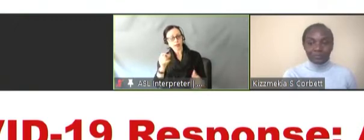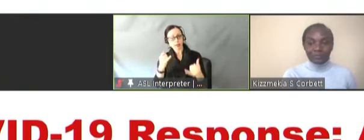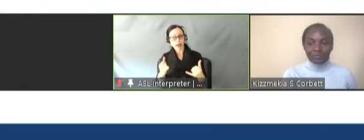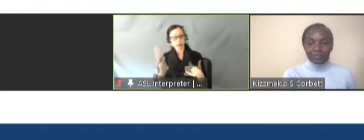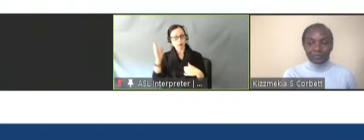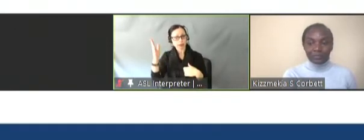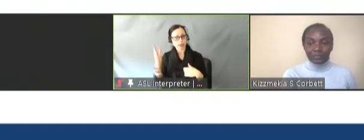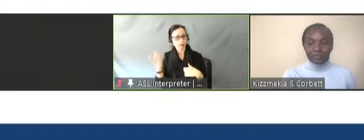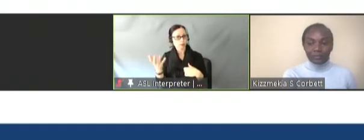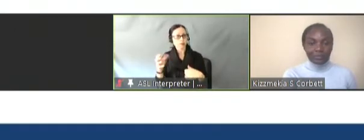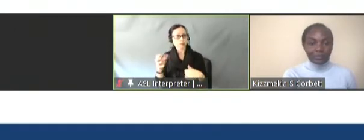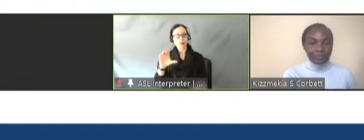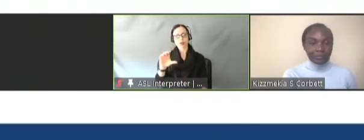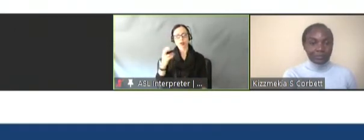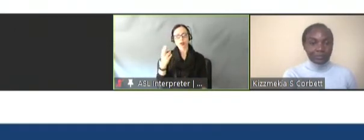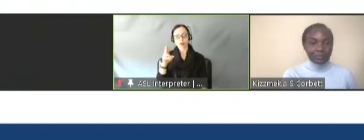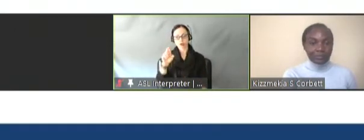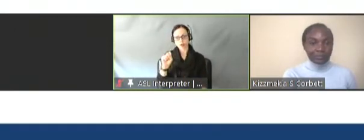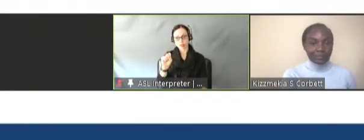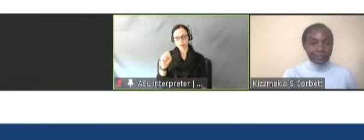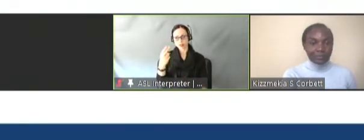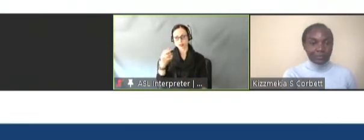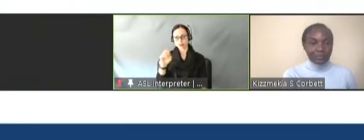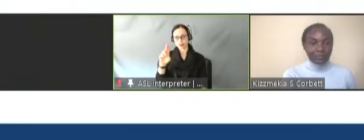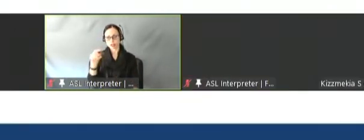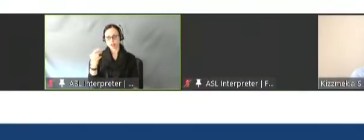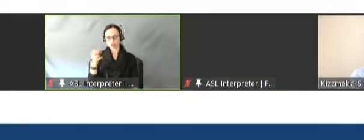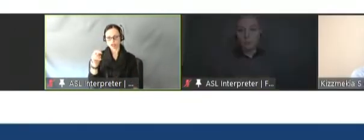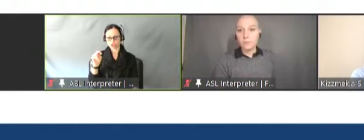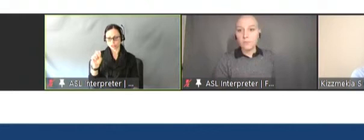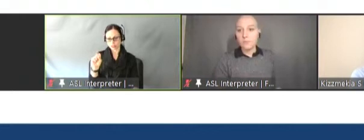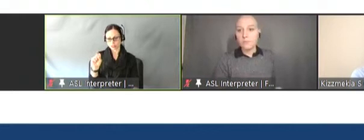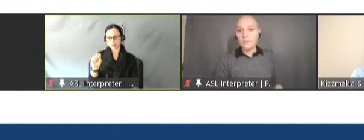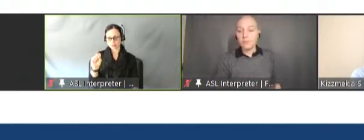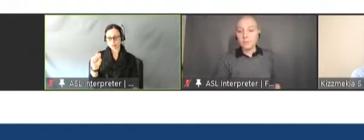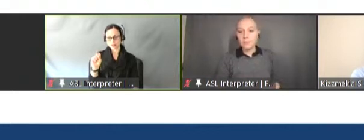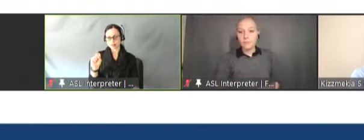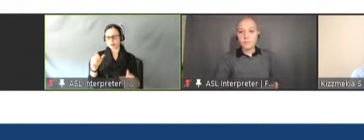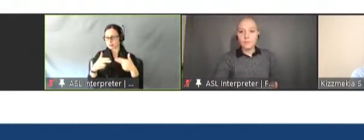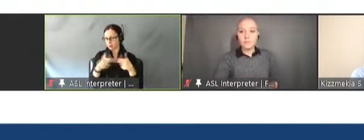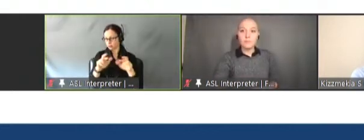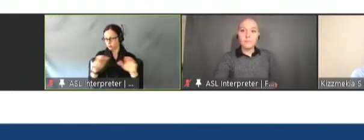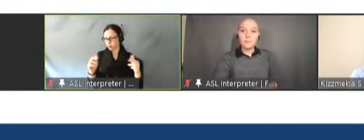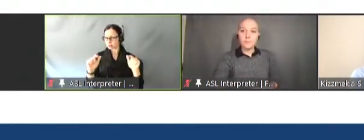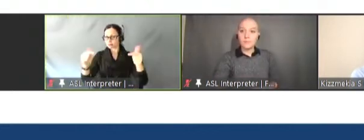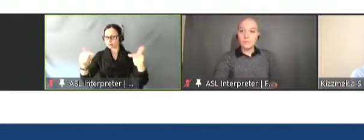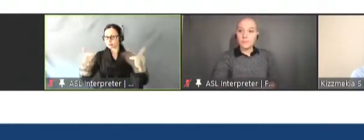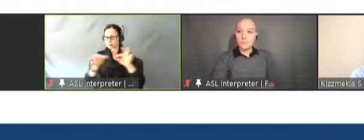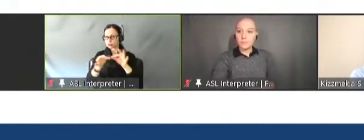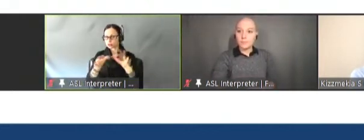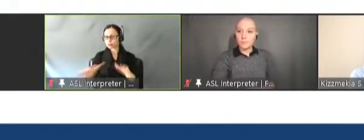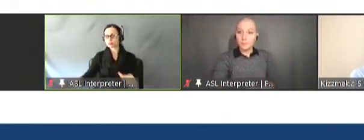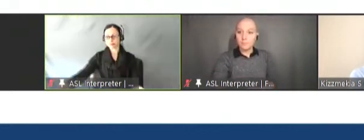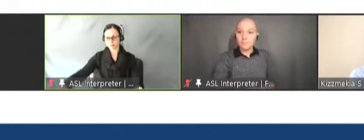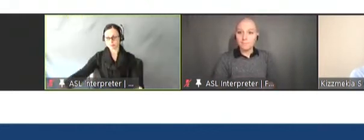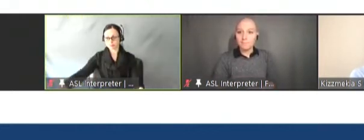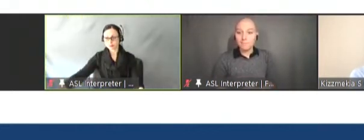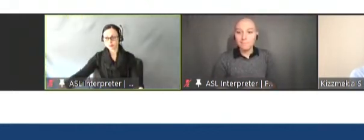Christopher Houchens from BARDA. Dr. Houchens, your slides are up, you have the floor. Christopher Houchens: Great, thank you very much. And thank you very much for inviting me